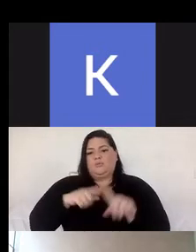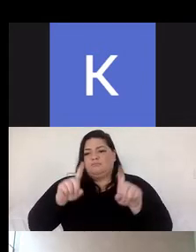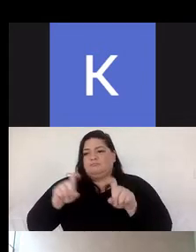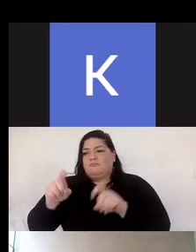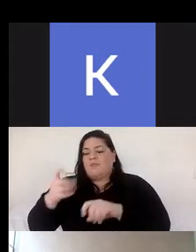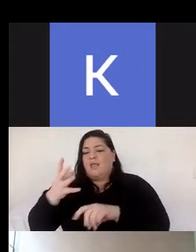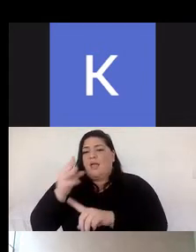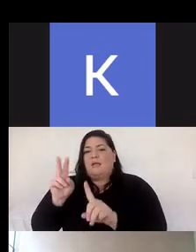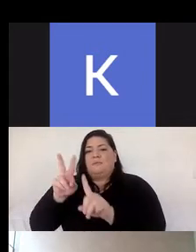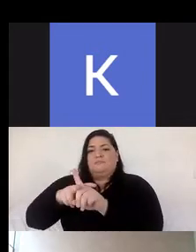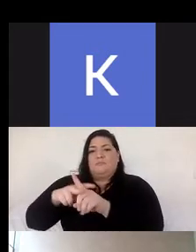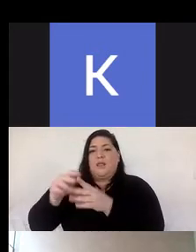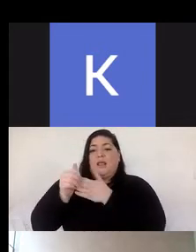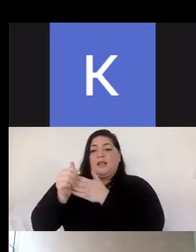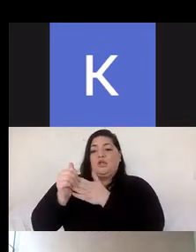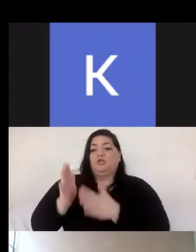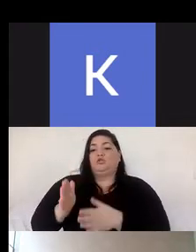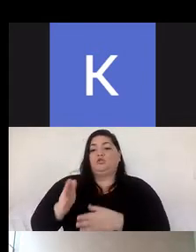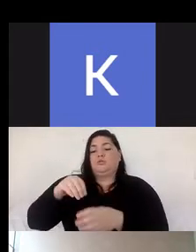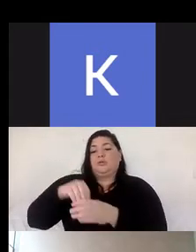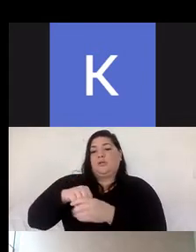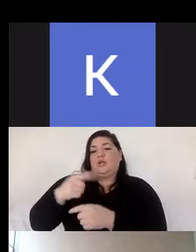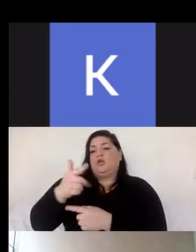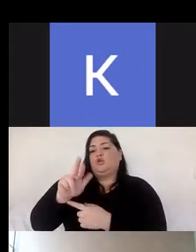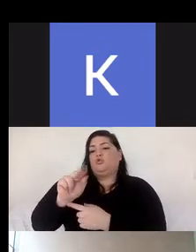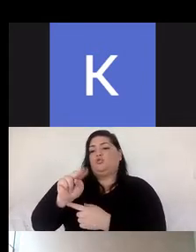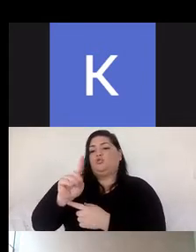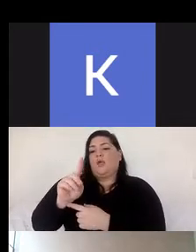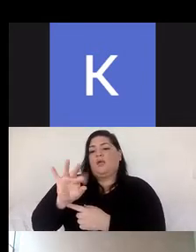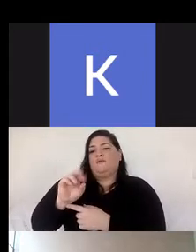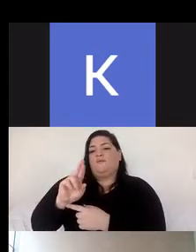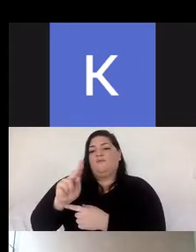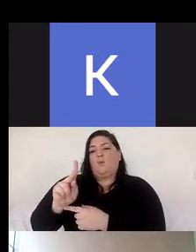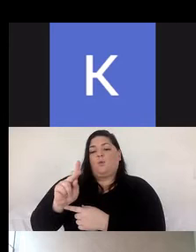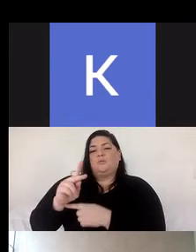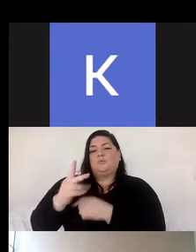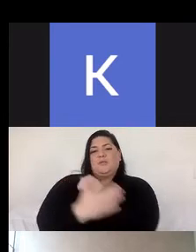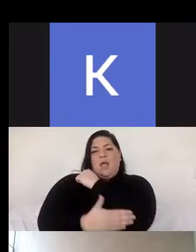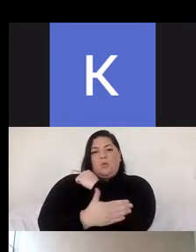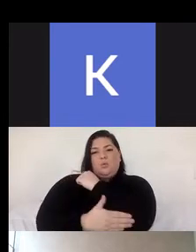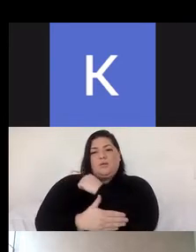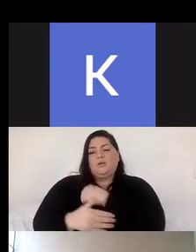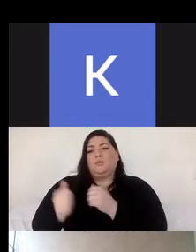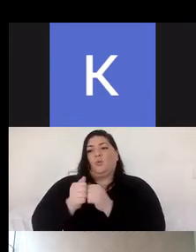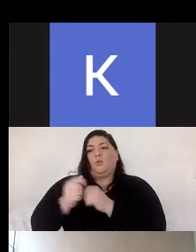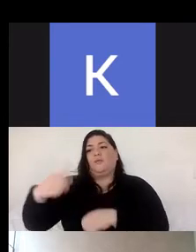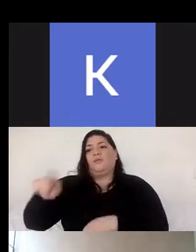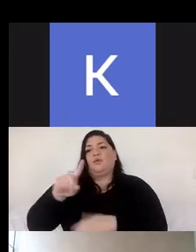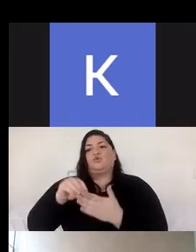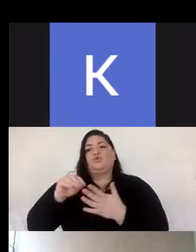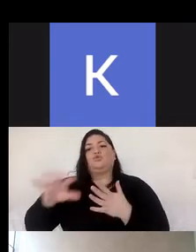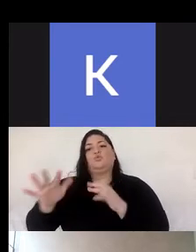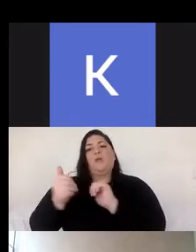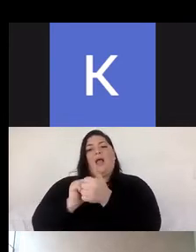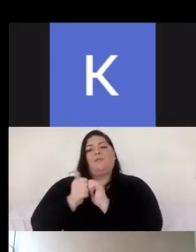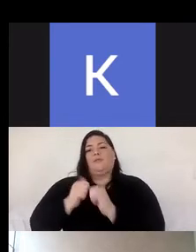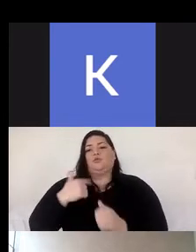As Leaders within Grand Forks County, reaching a population of student athletes that we have not reached in the past.